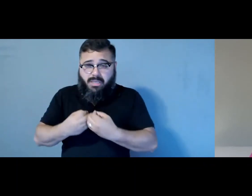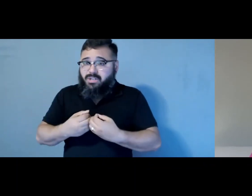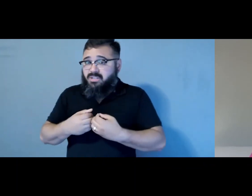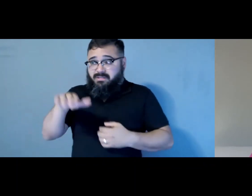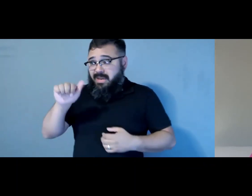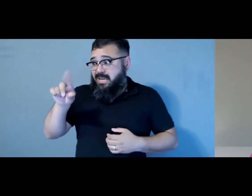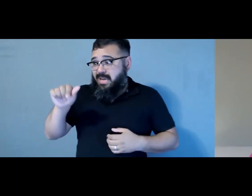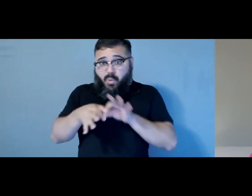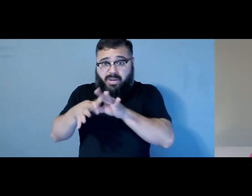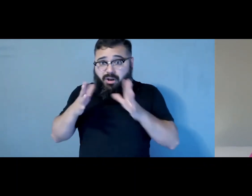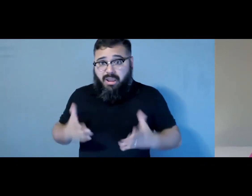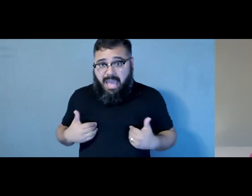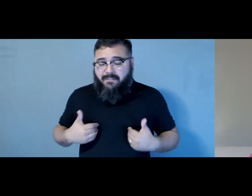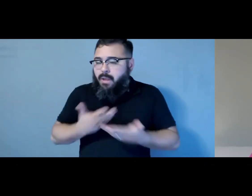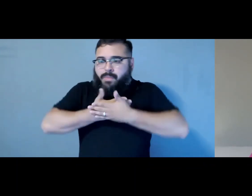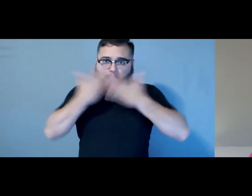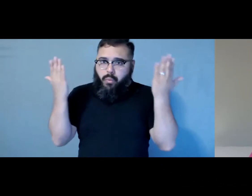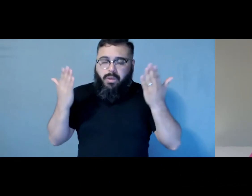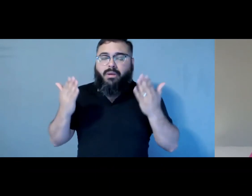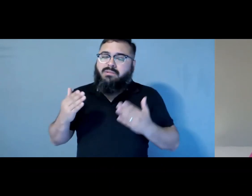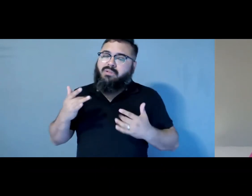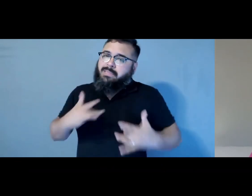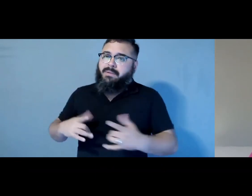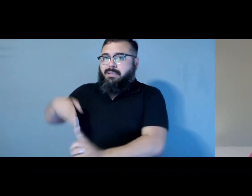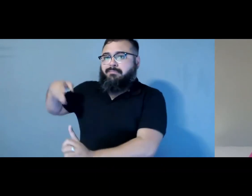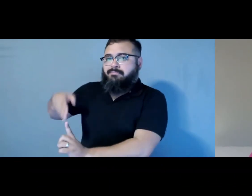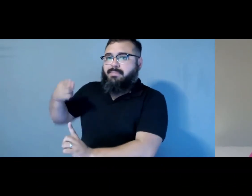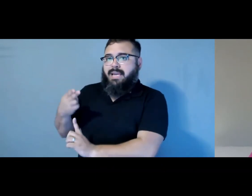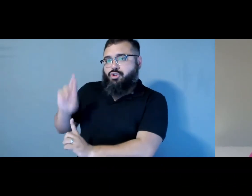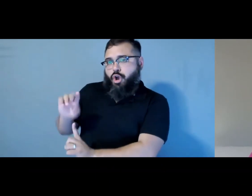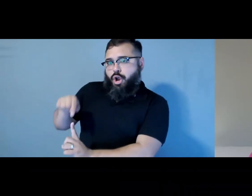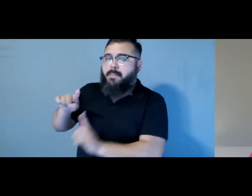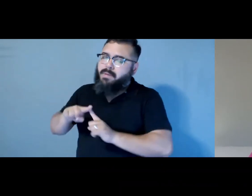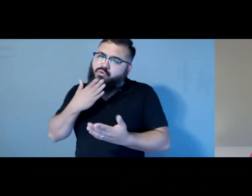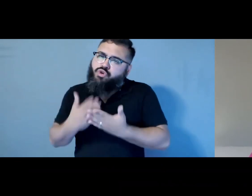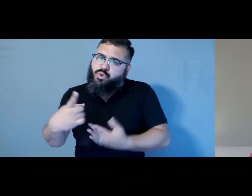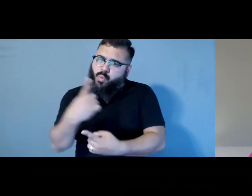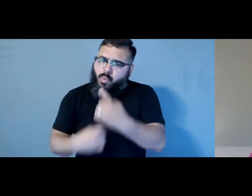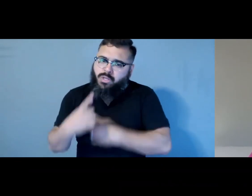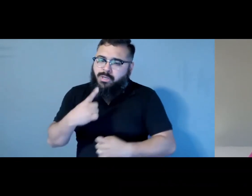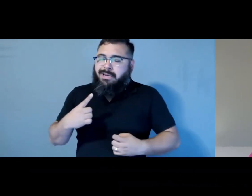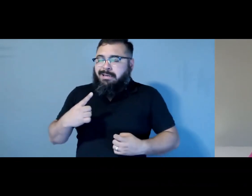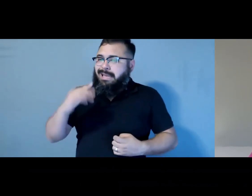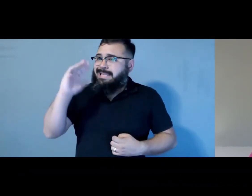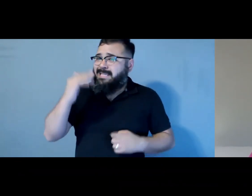and so it is very common for it to go to HR, but that's a good question, and that sounds very frustrating